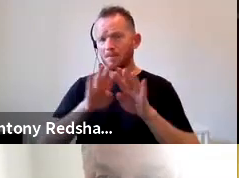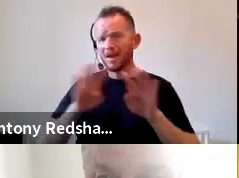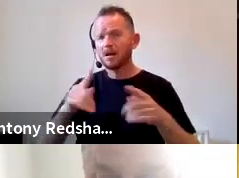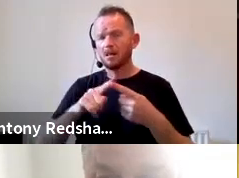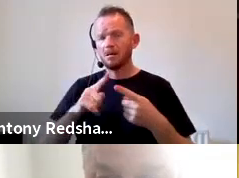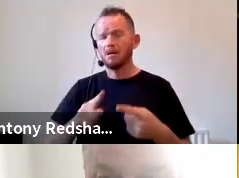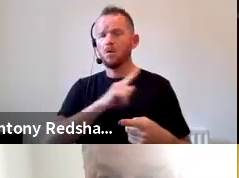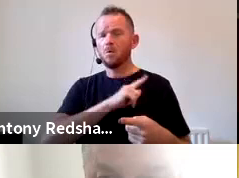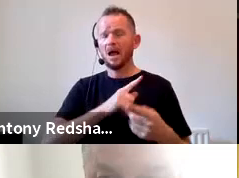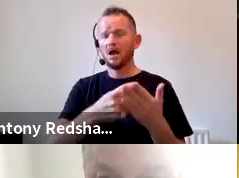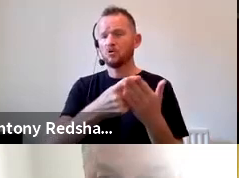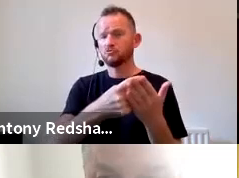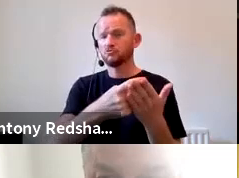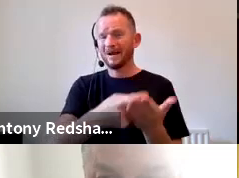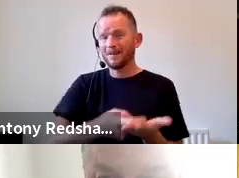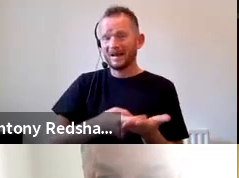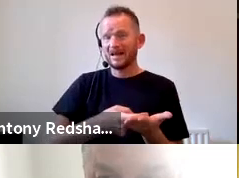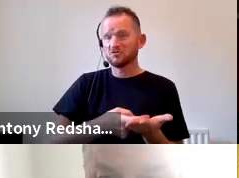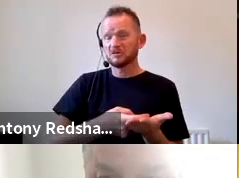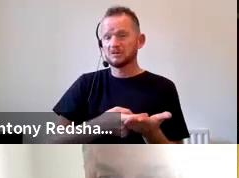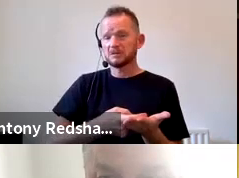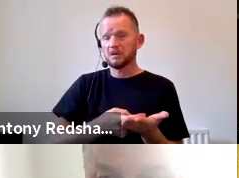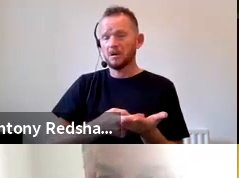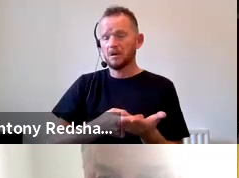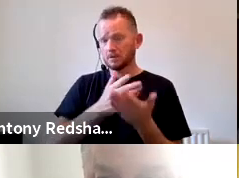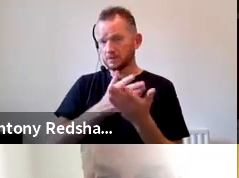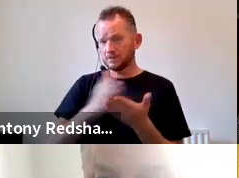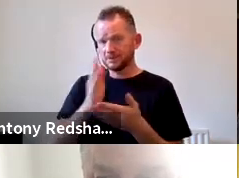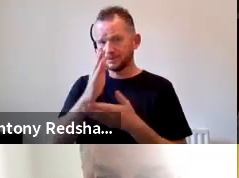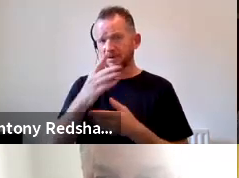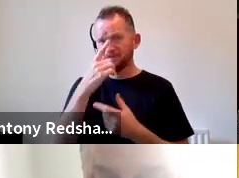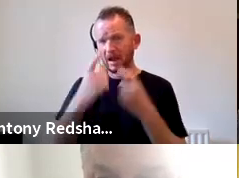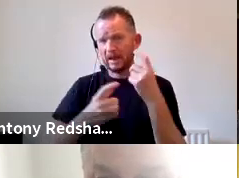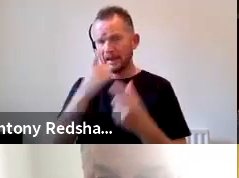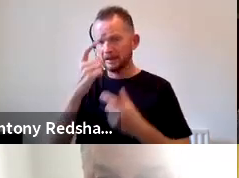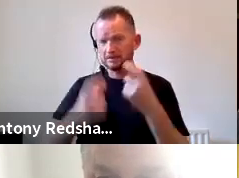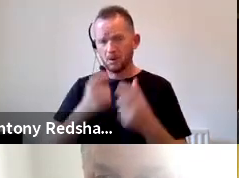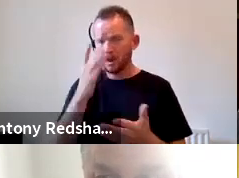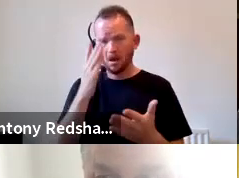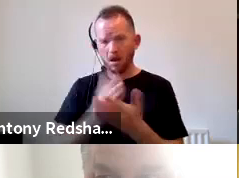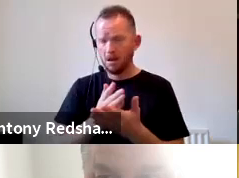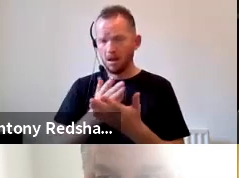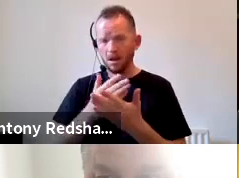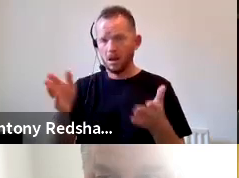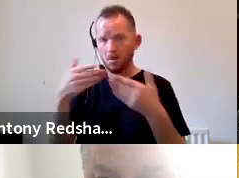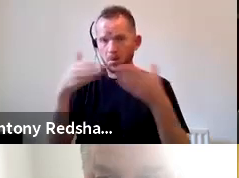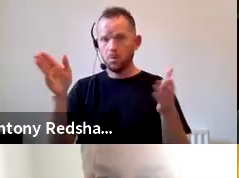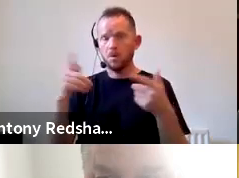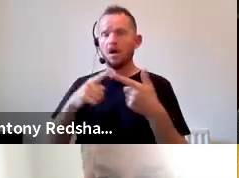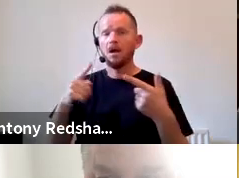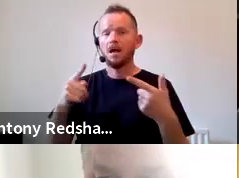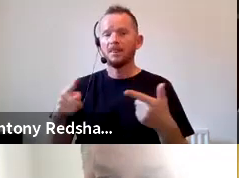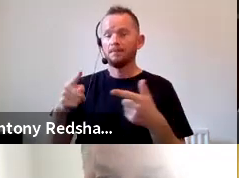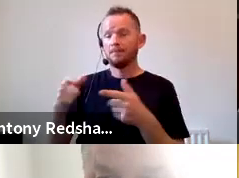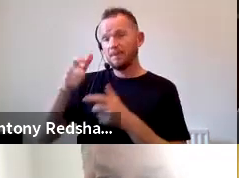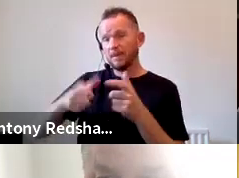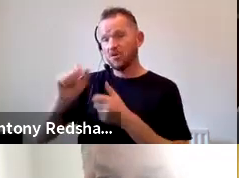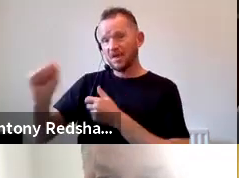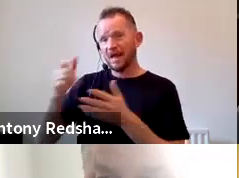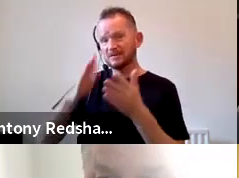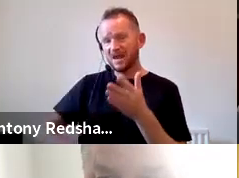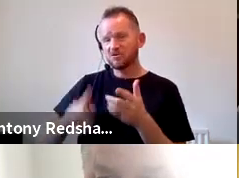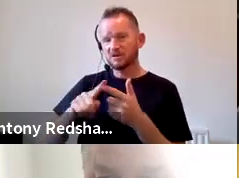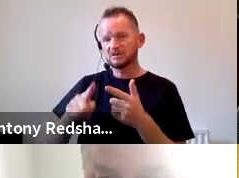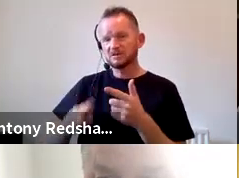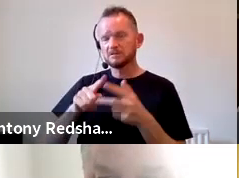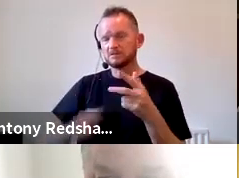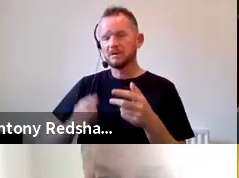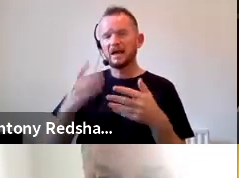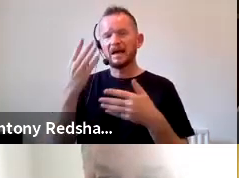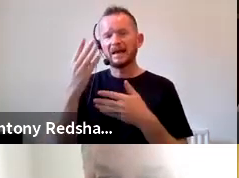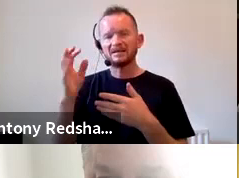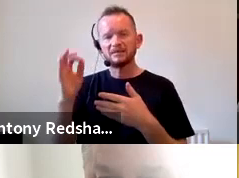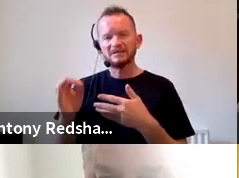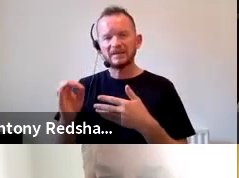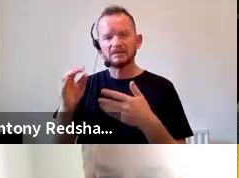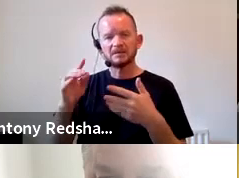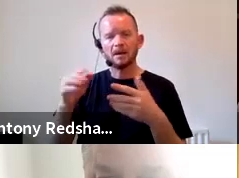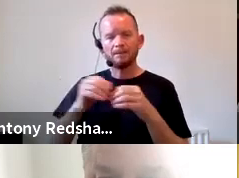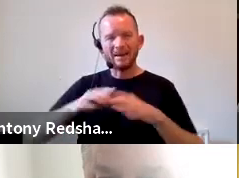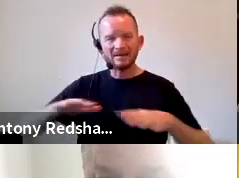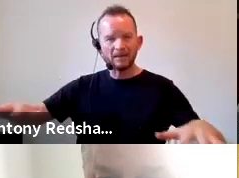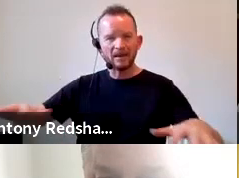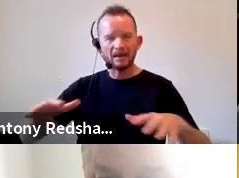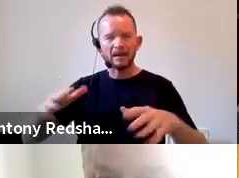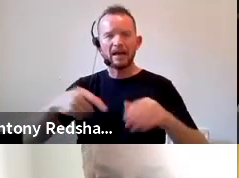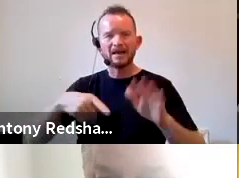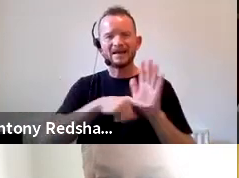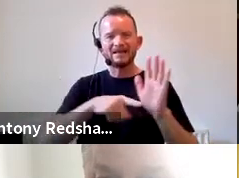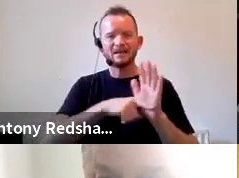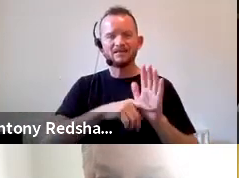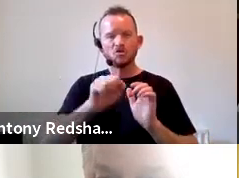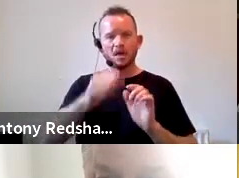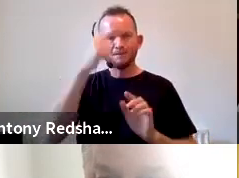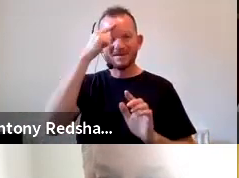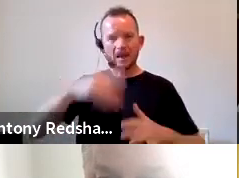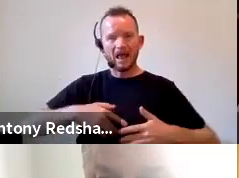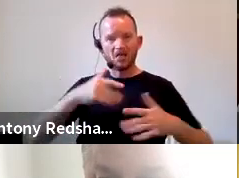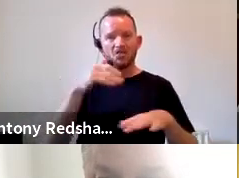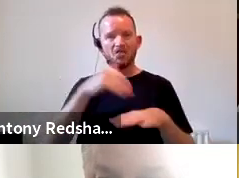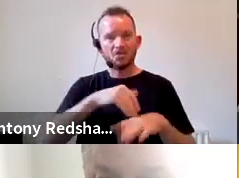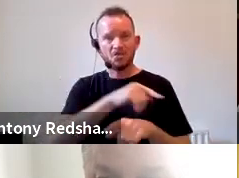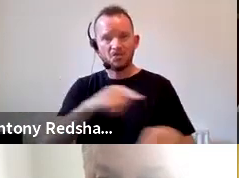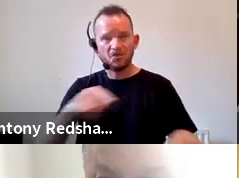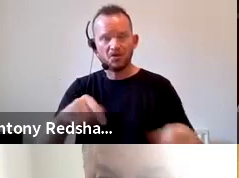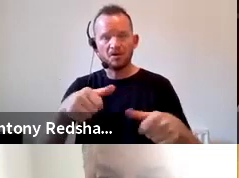it's recommendations were really Stark. It always findings were really Stark in terms of in terms of the experience that people have been through. Couple sticking my head you know 90% of the pandemic had a net negative impact on their mental health.